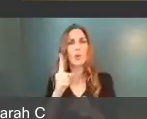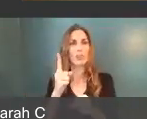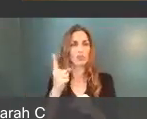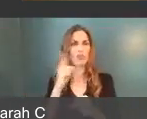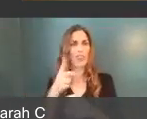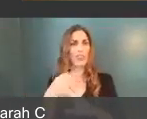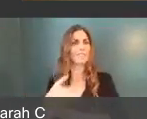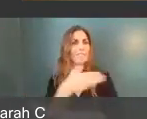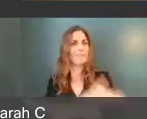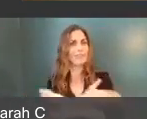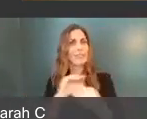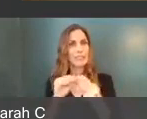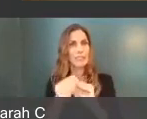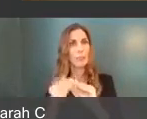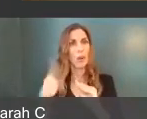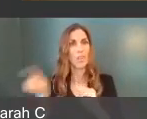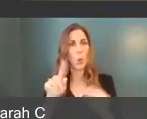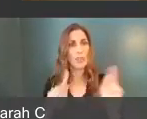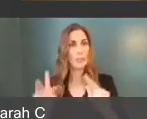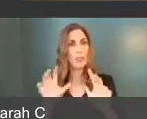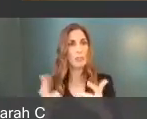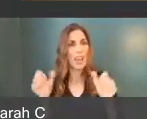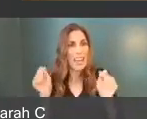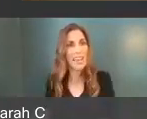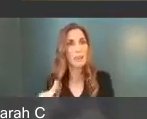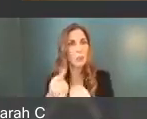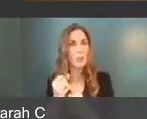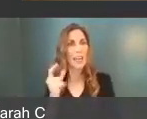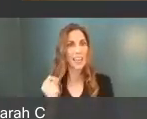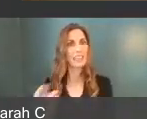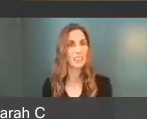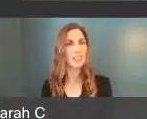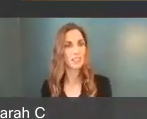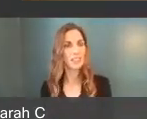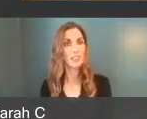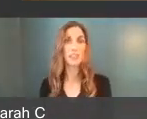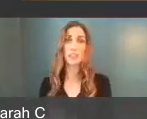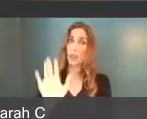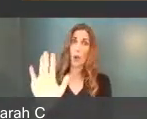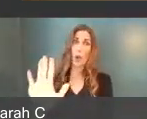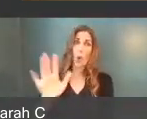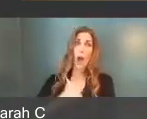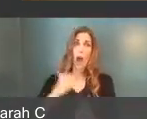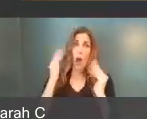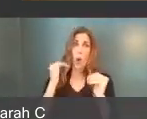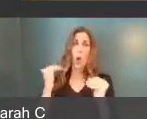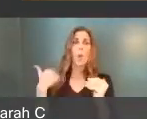number of those folks able to get it. So I just hope that we receive more vaccines soon.